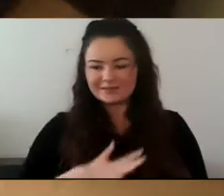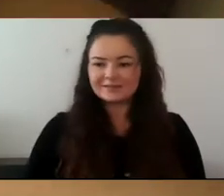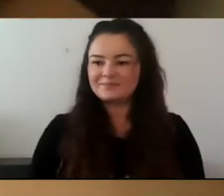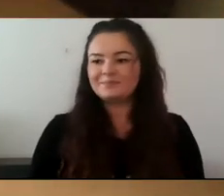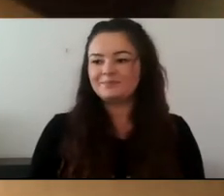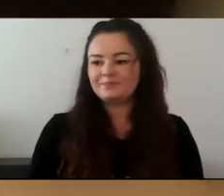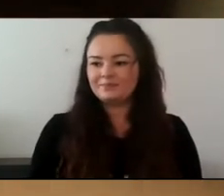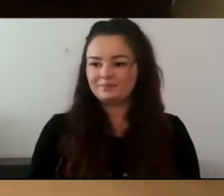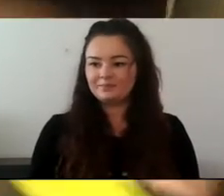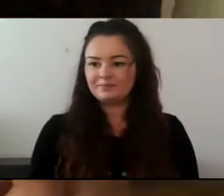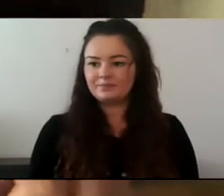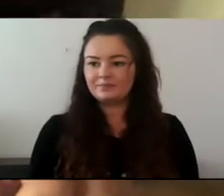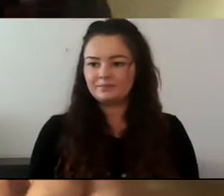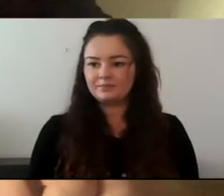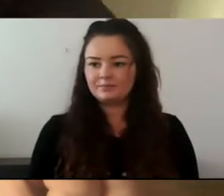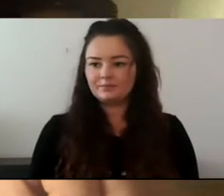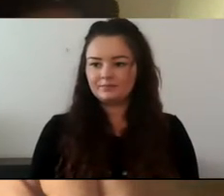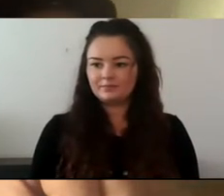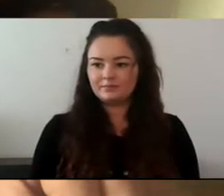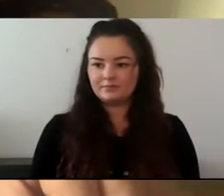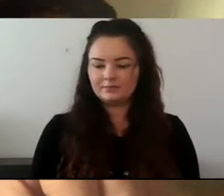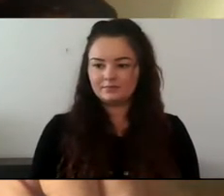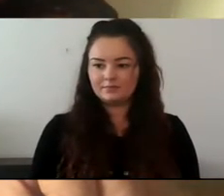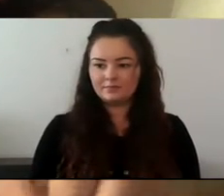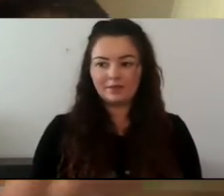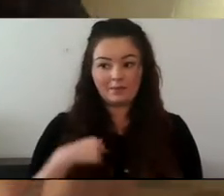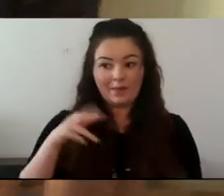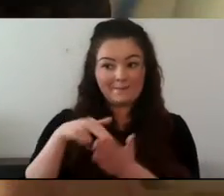I'm going to get another paintbrush I'm going to paint this one in my yellow.